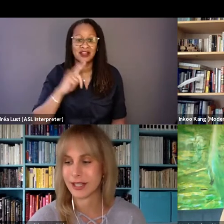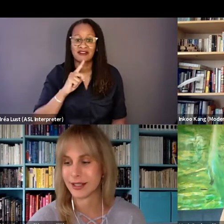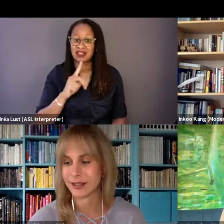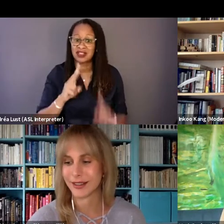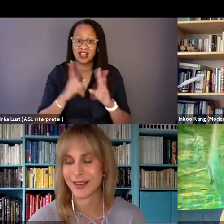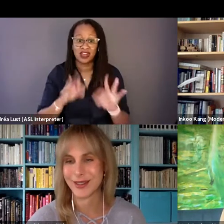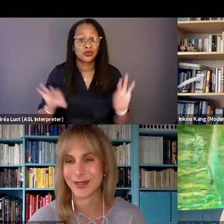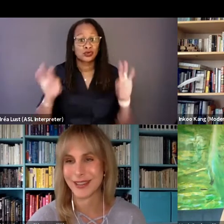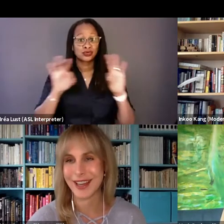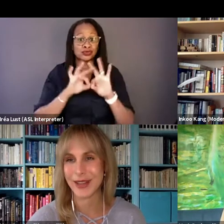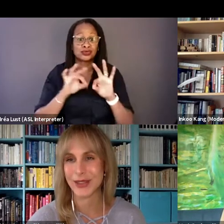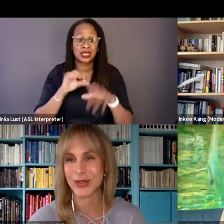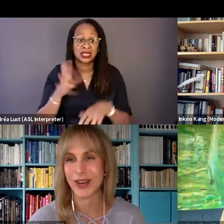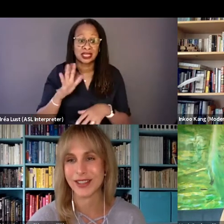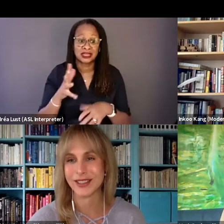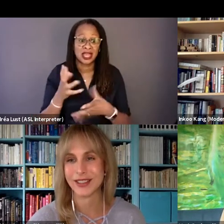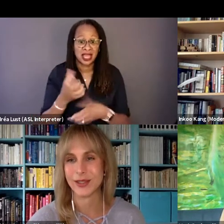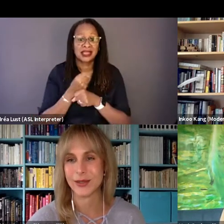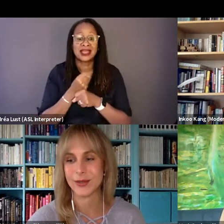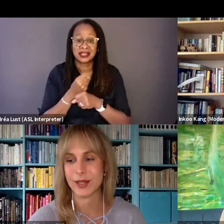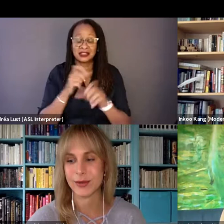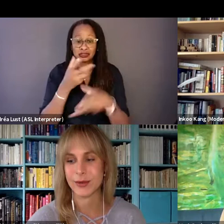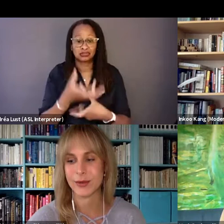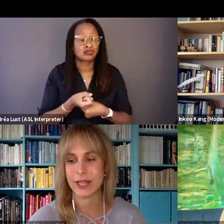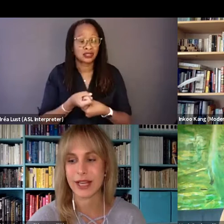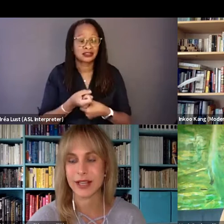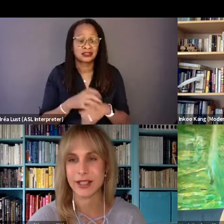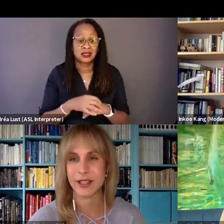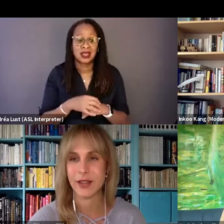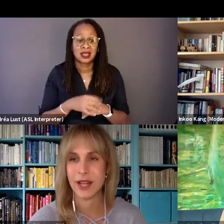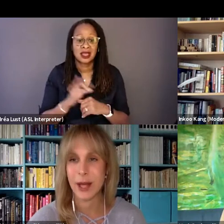in kind of gaining the trust of Candi and Michael.